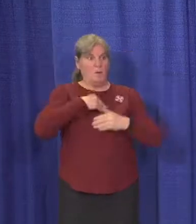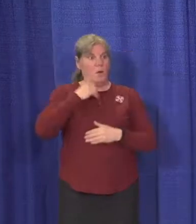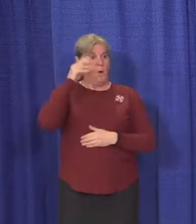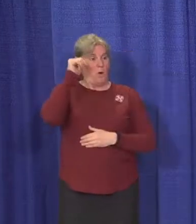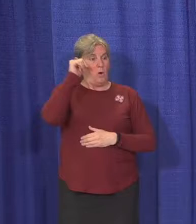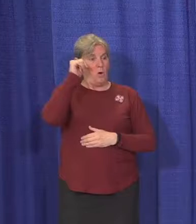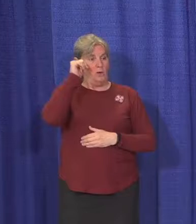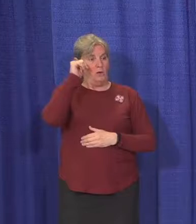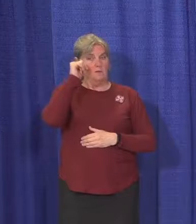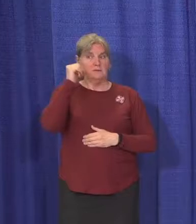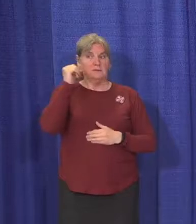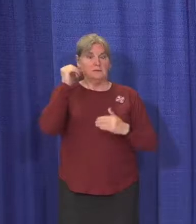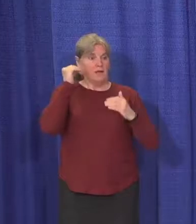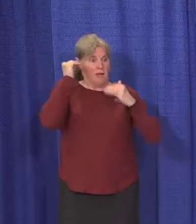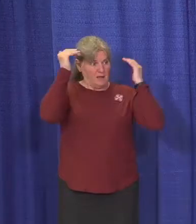Will people be able to walk in